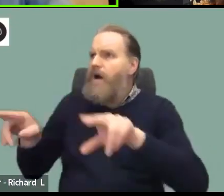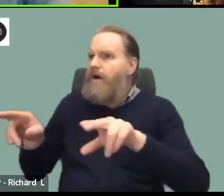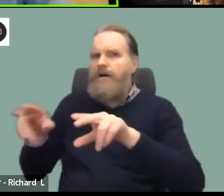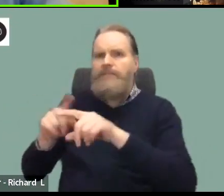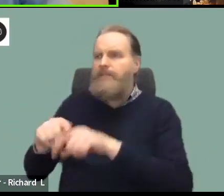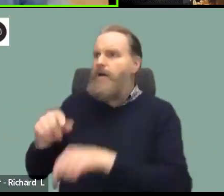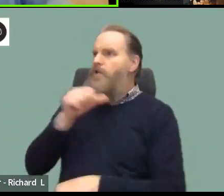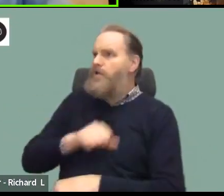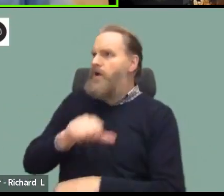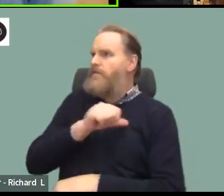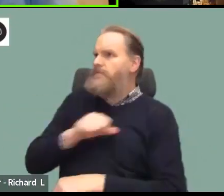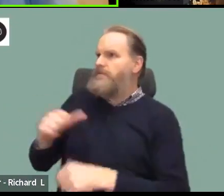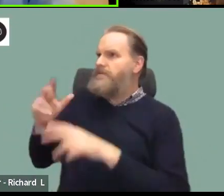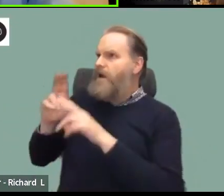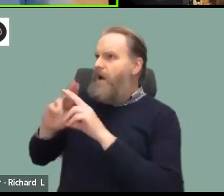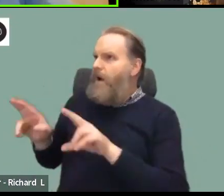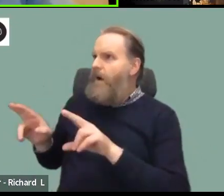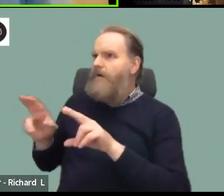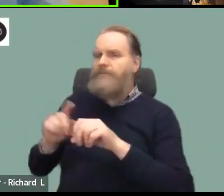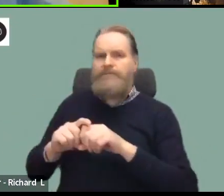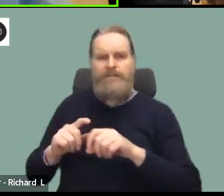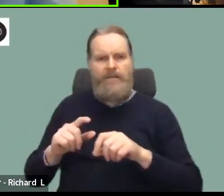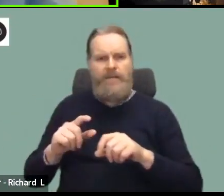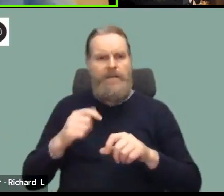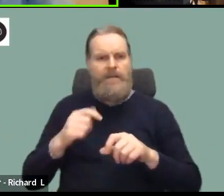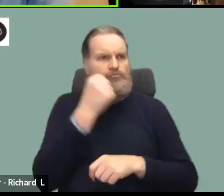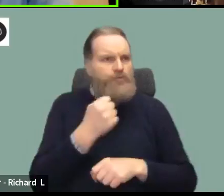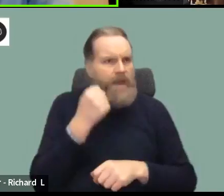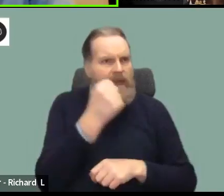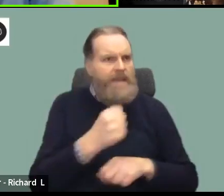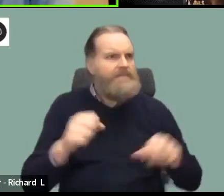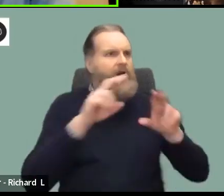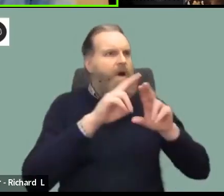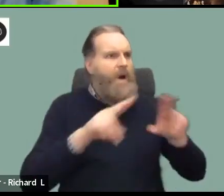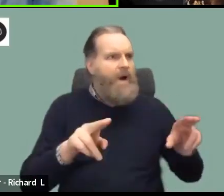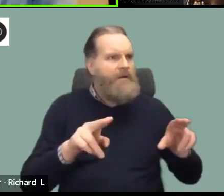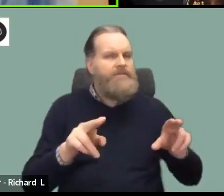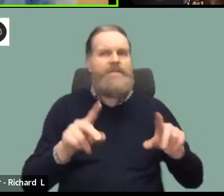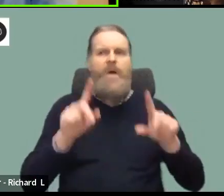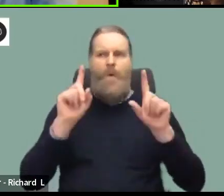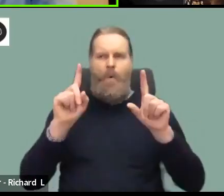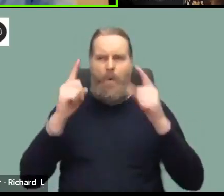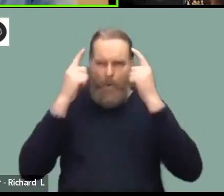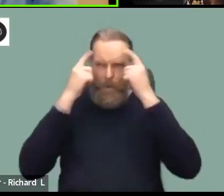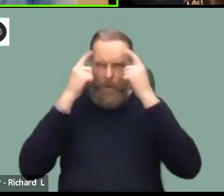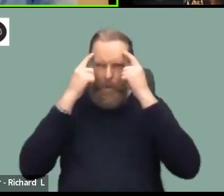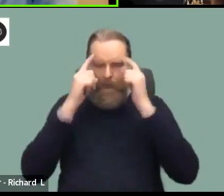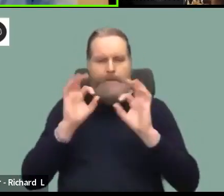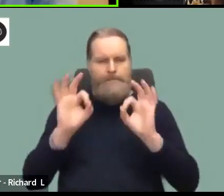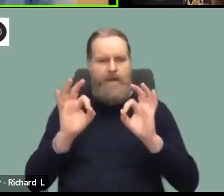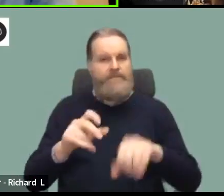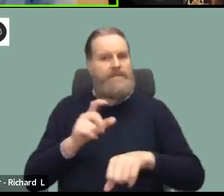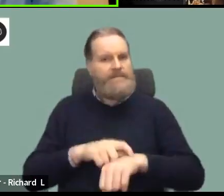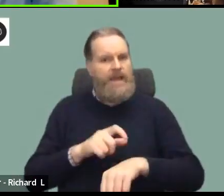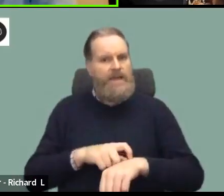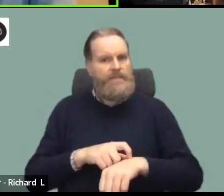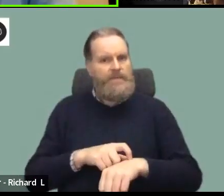other workers. that as the Maximum amount that as the Maximum amount of pressure on the government. So the FTC has been working So the FTC has been working hard on So the FTC has been working hard